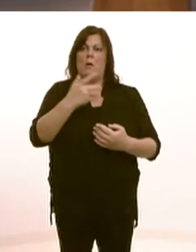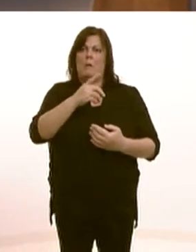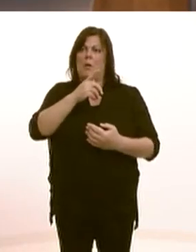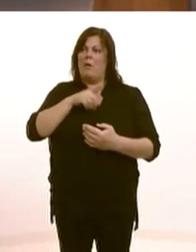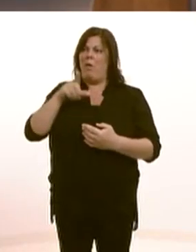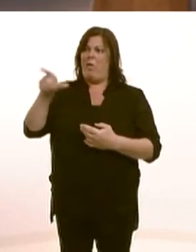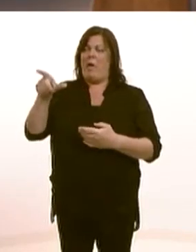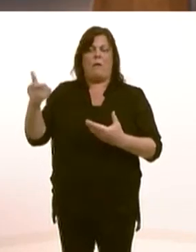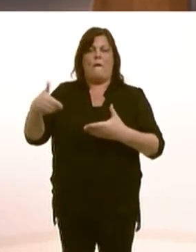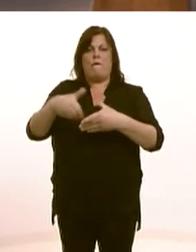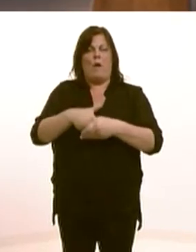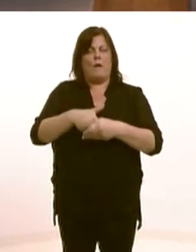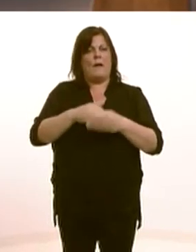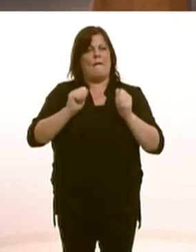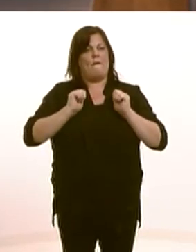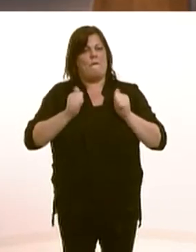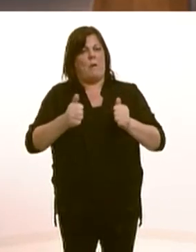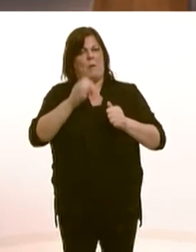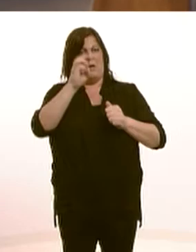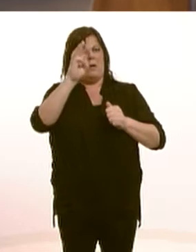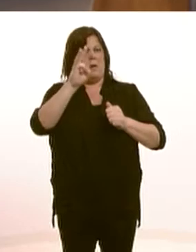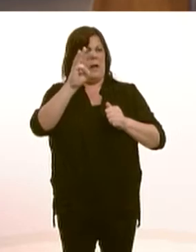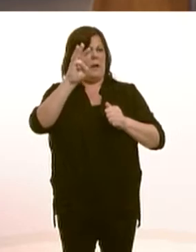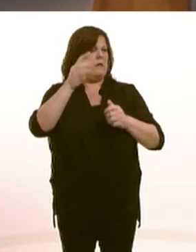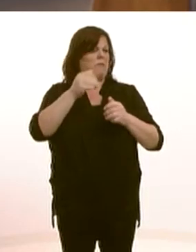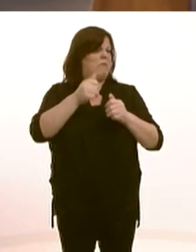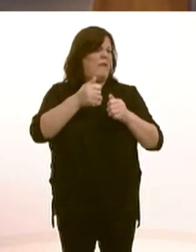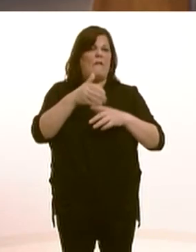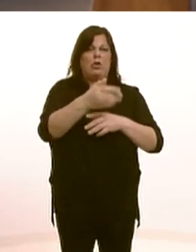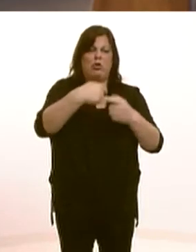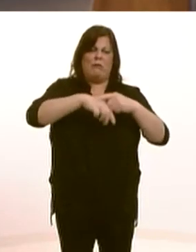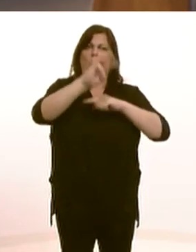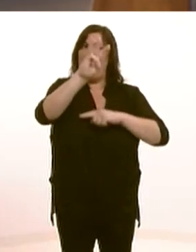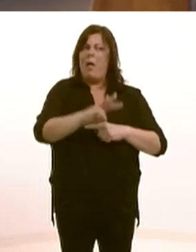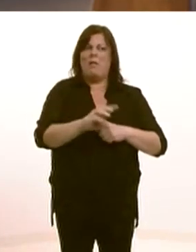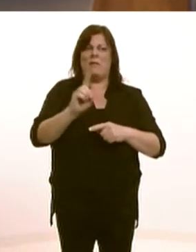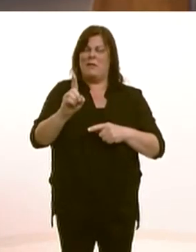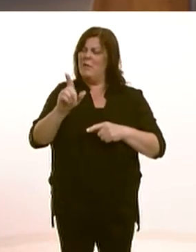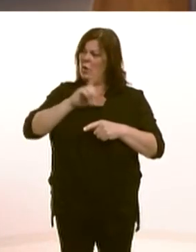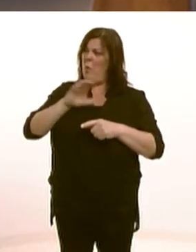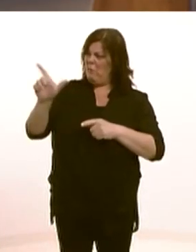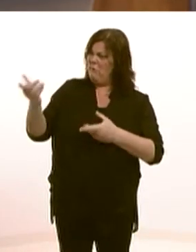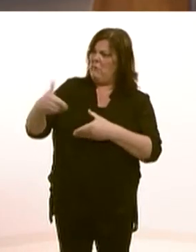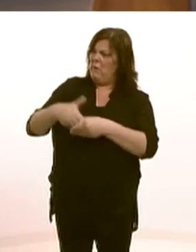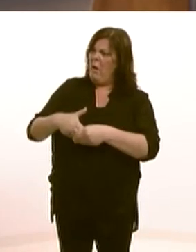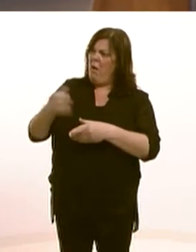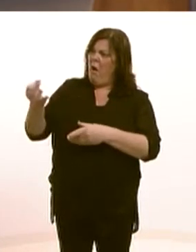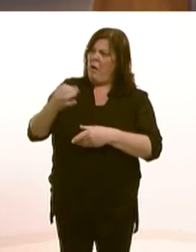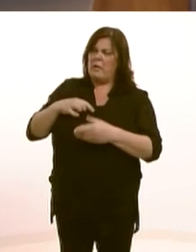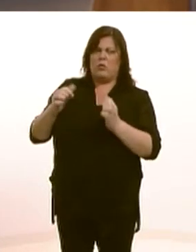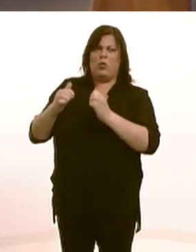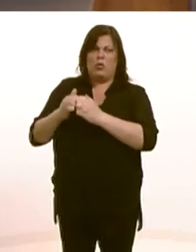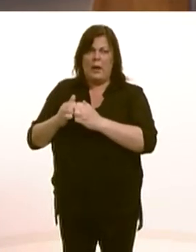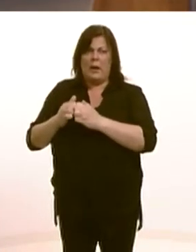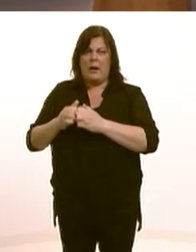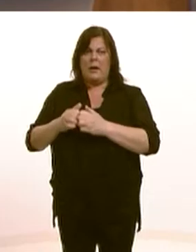I think thereís practical sense in doing that, because if you want to get the widest possible buy-in for any post-Brexit deal, it makes perfect sense, if youíre the UK